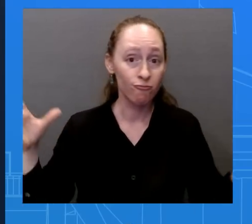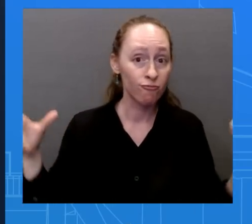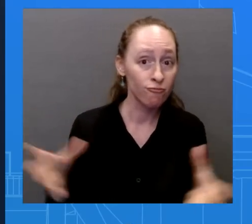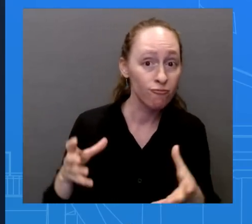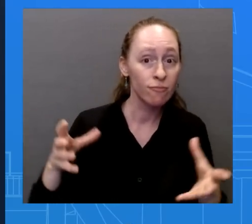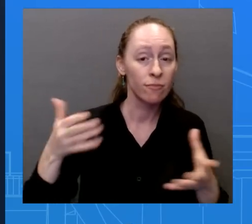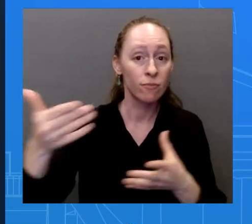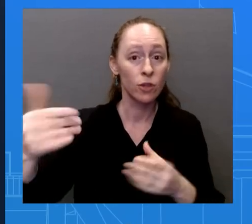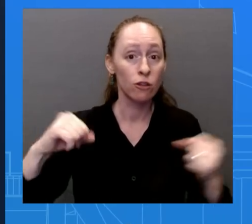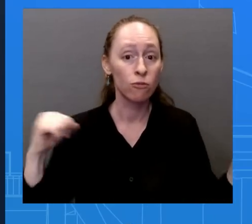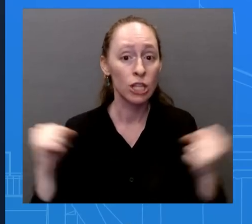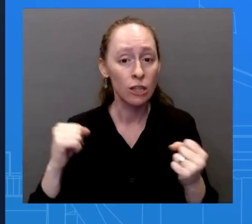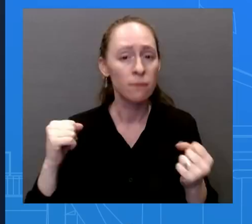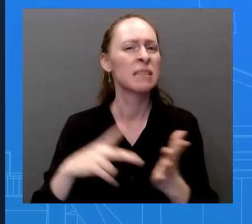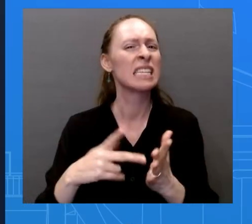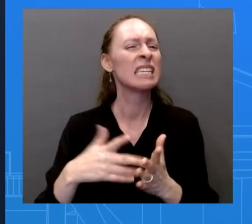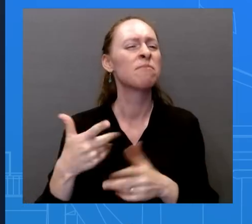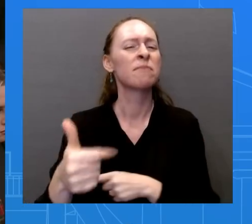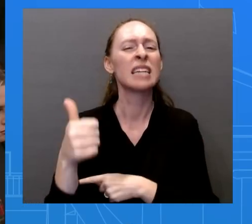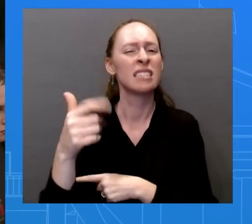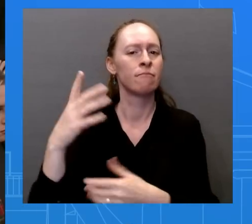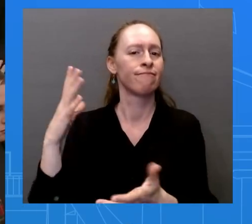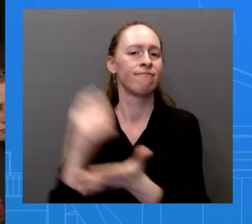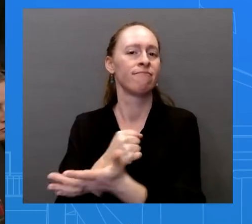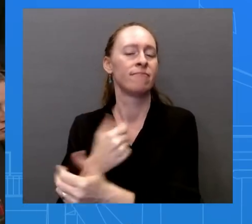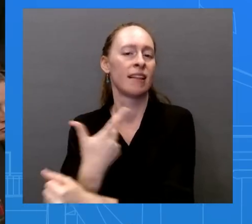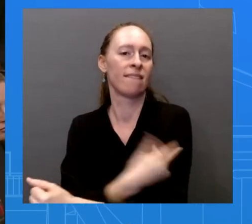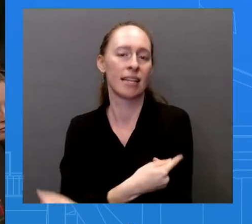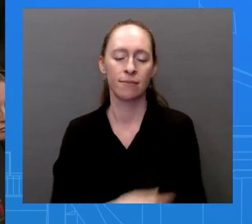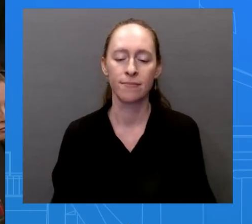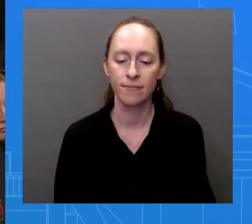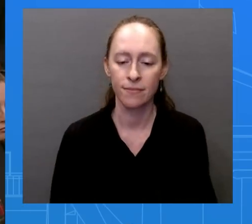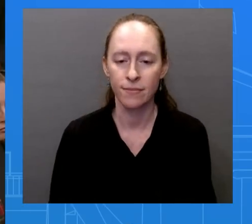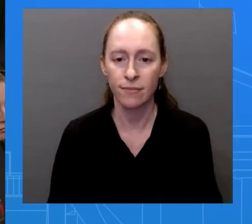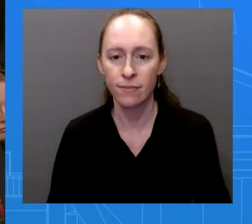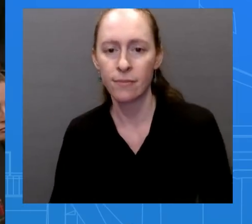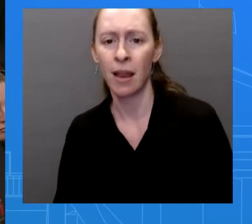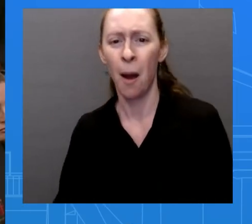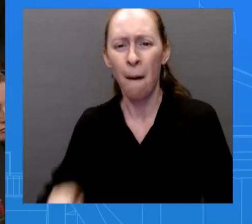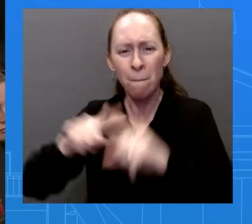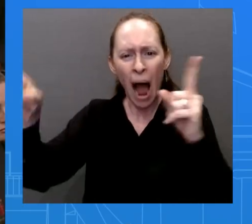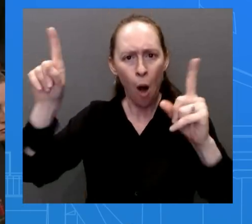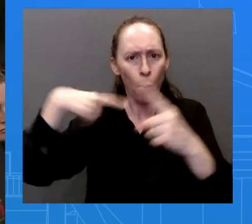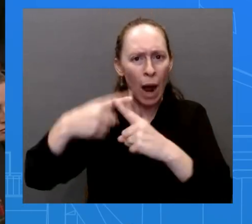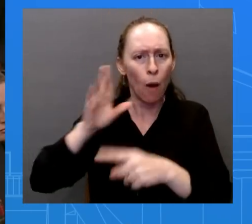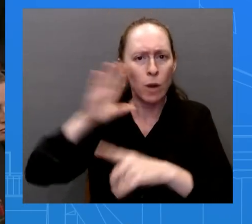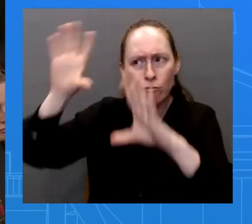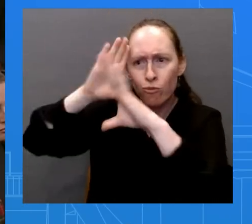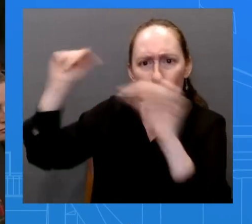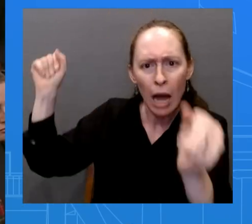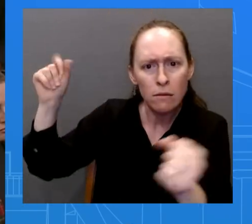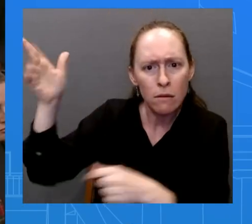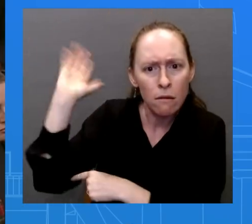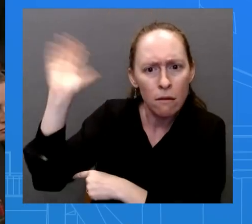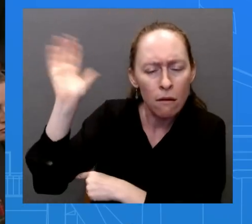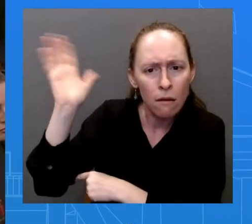when is he going to get his bivalent booster? And also, what is your advice for people like him who have had COVID relatively recently?